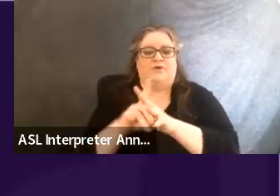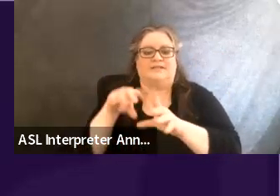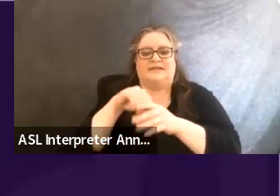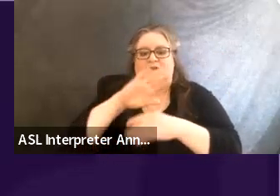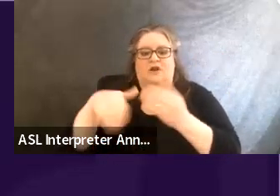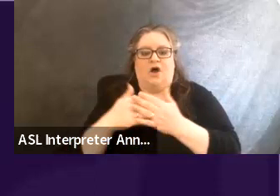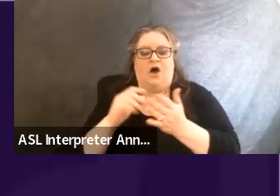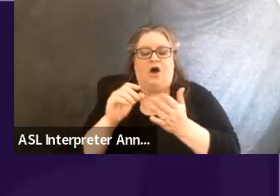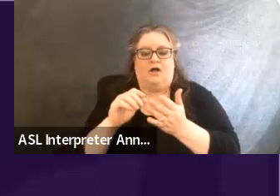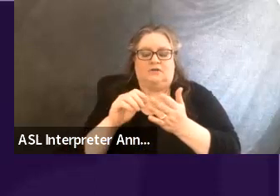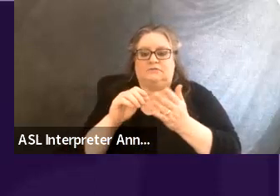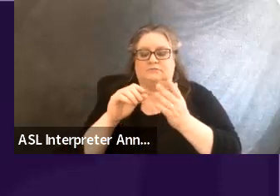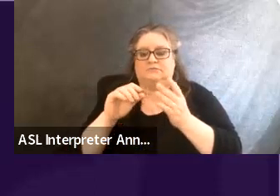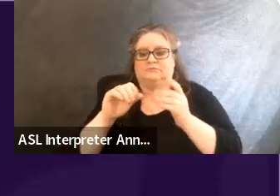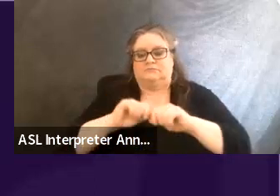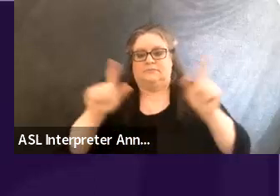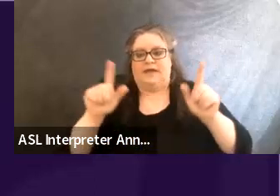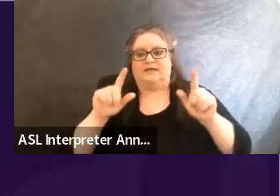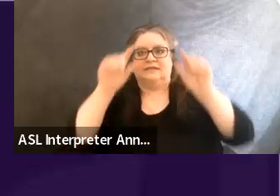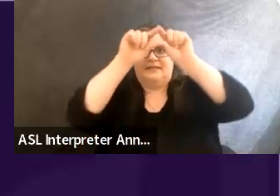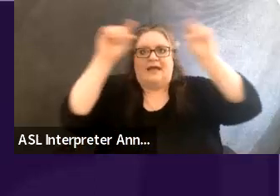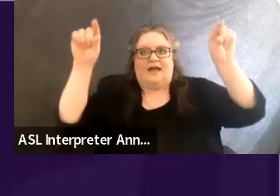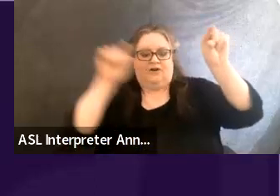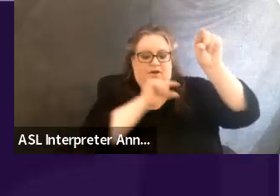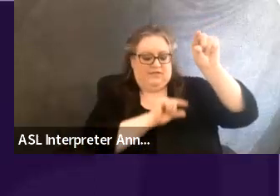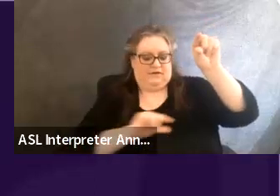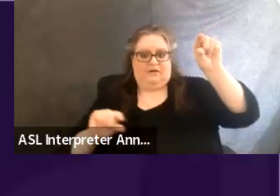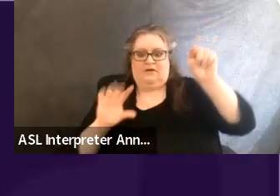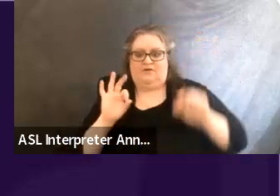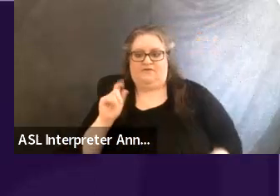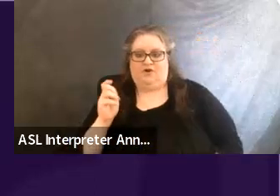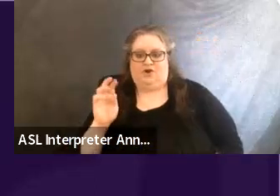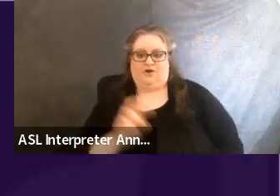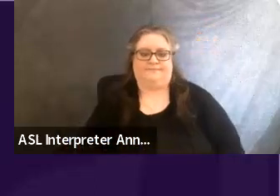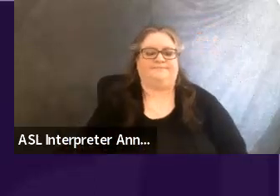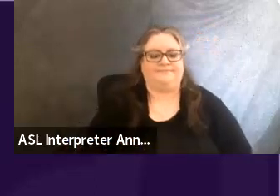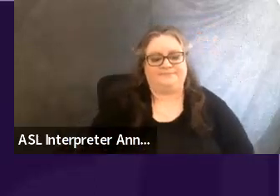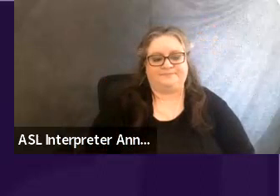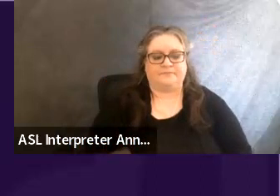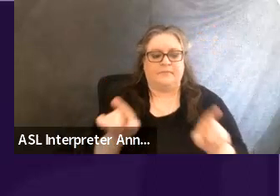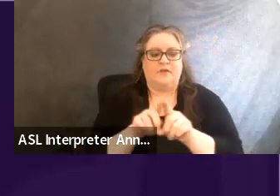like the header and the footer. We should also fix content with issues